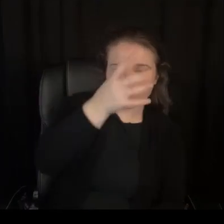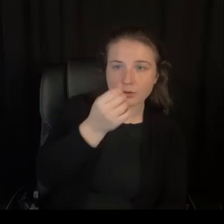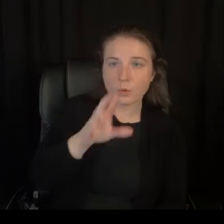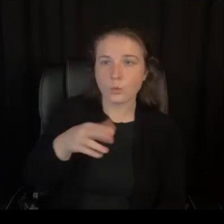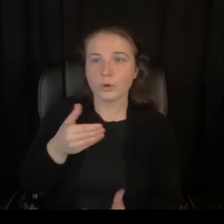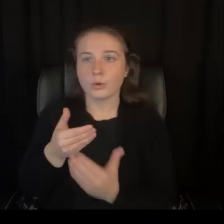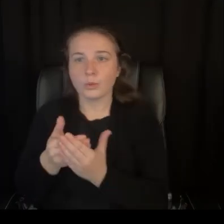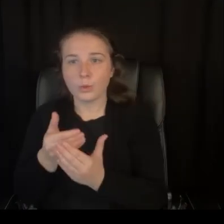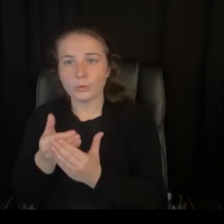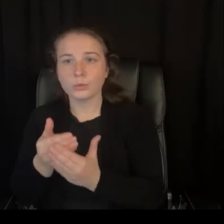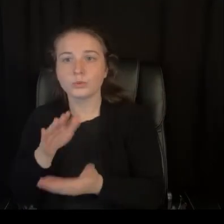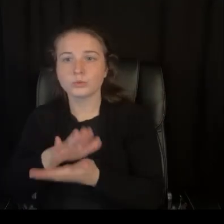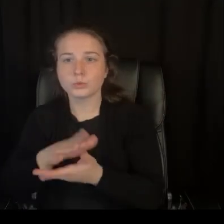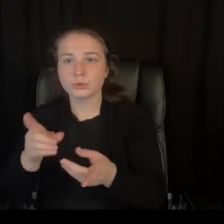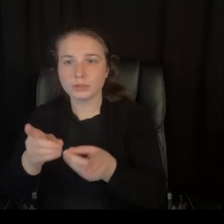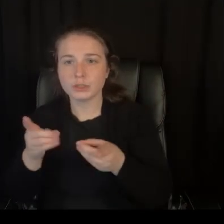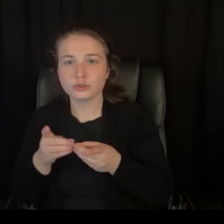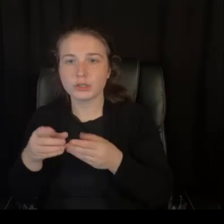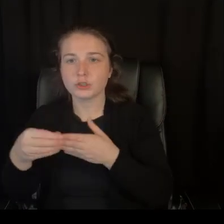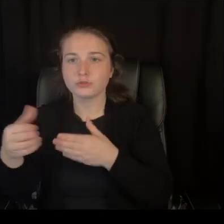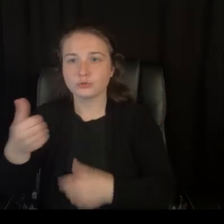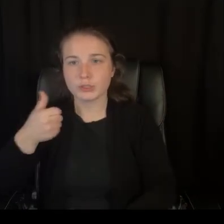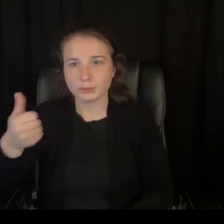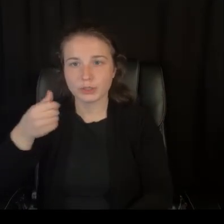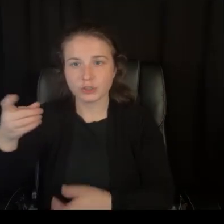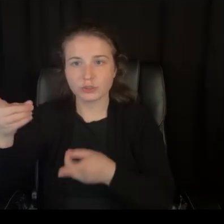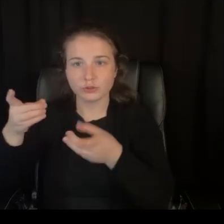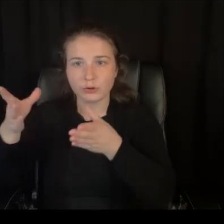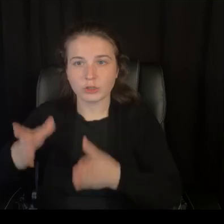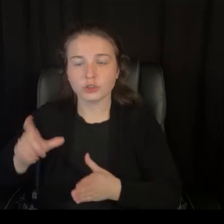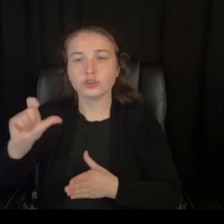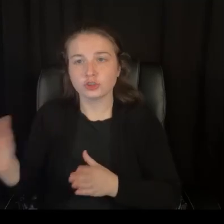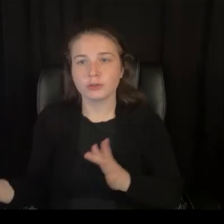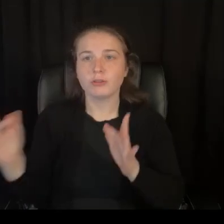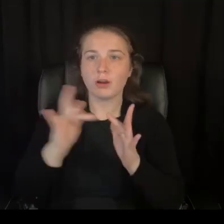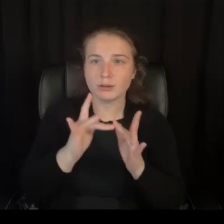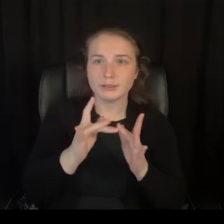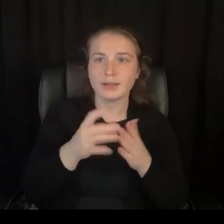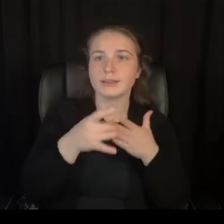the parent or the local school district transportation director should contact